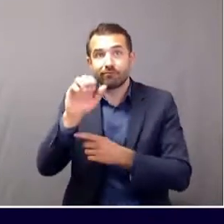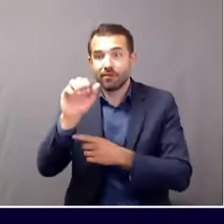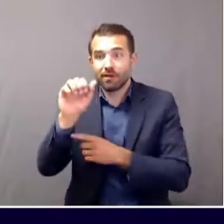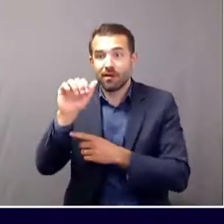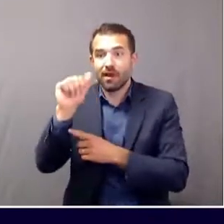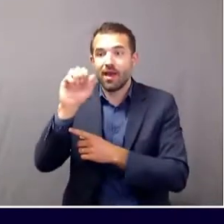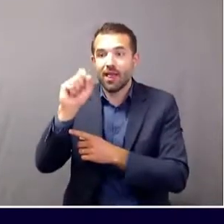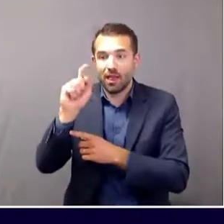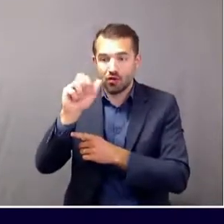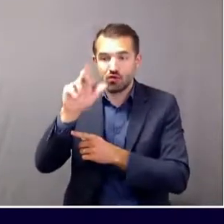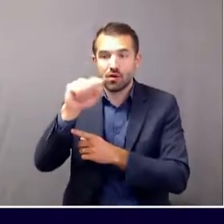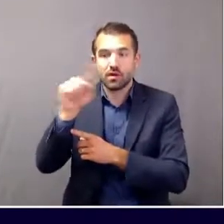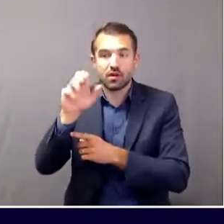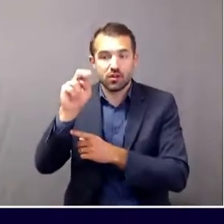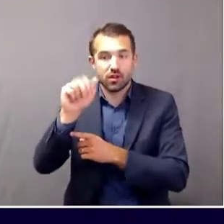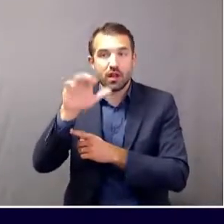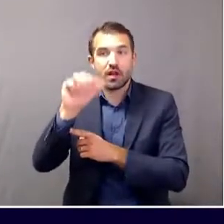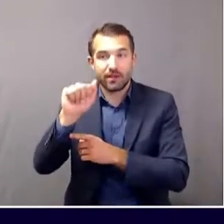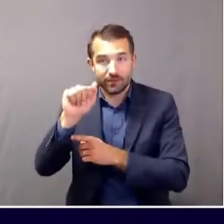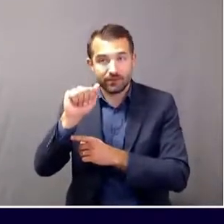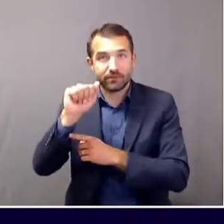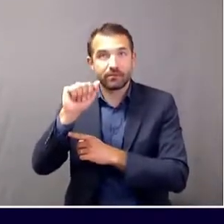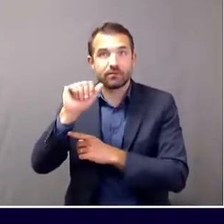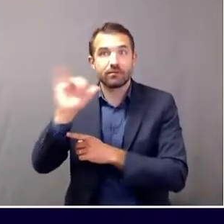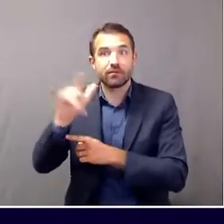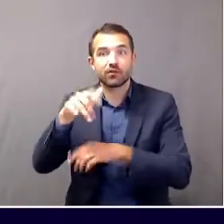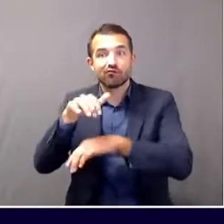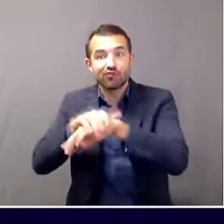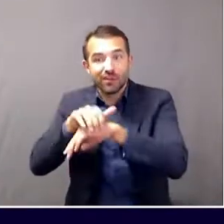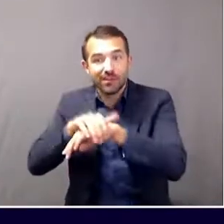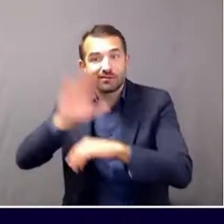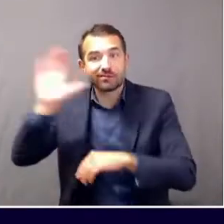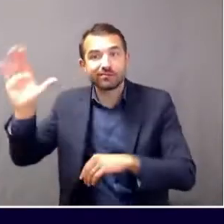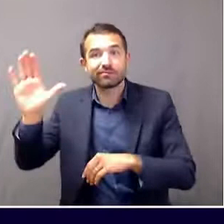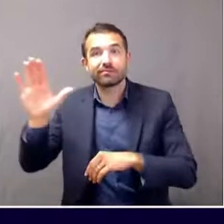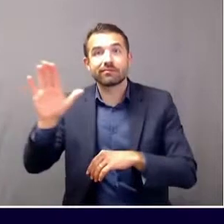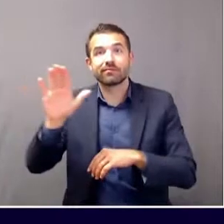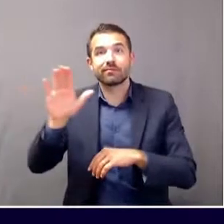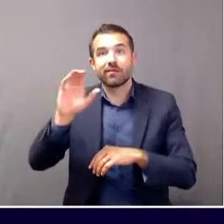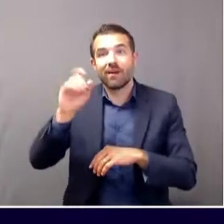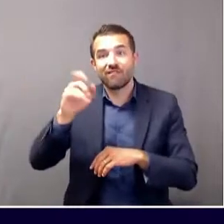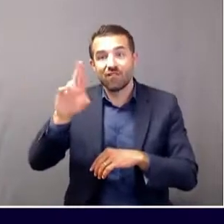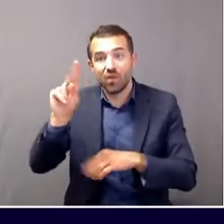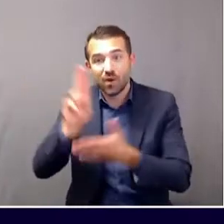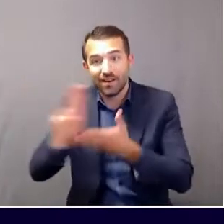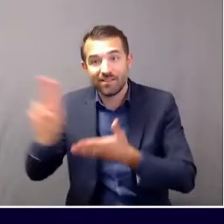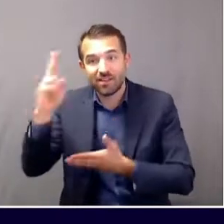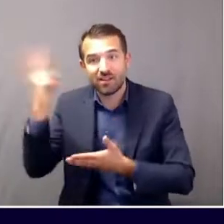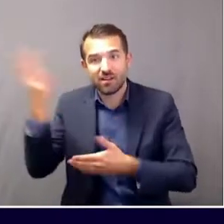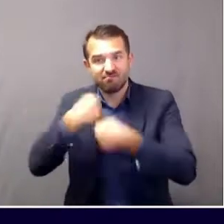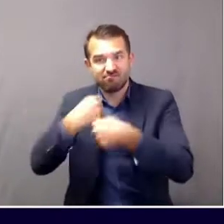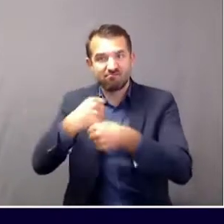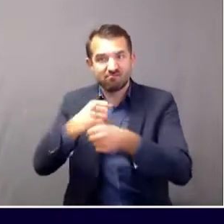in the UK baxeen uses a slightly different